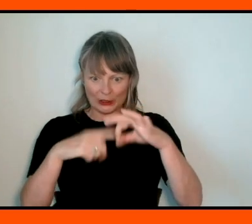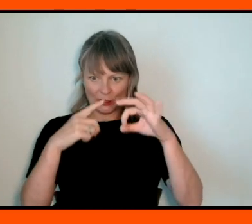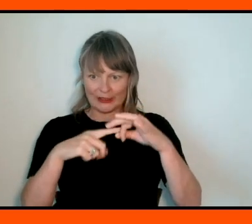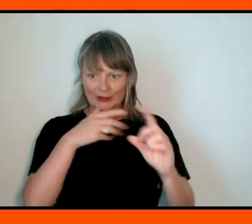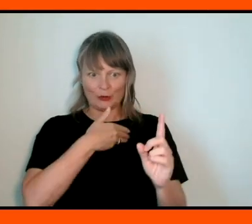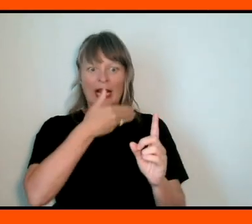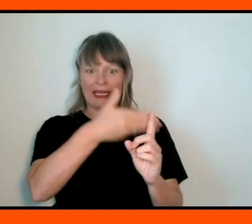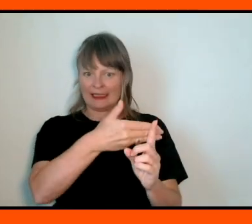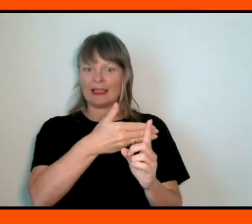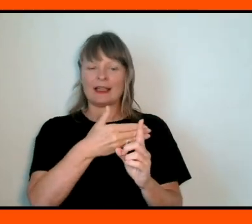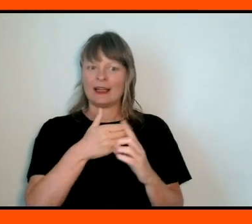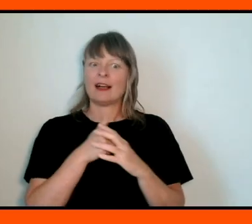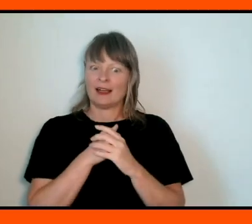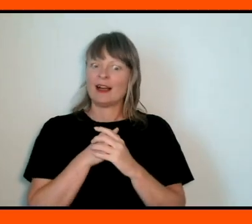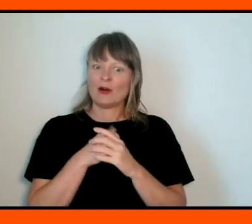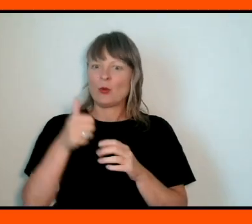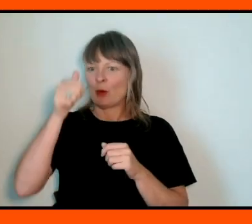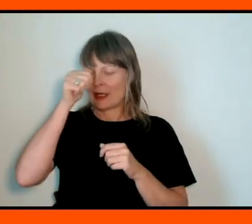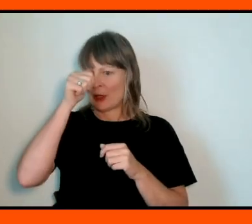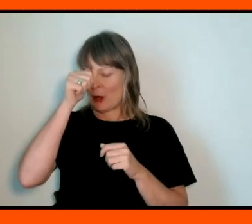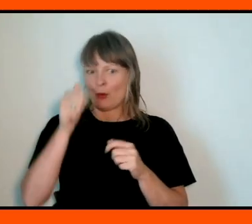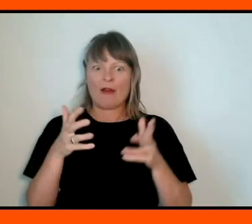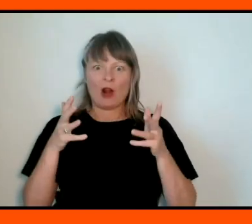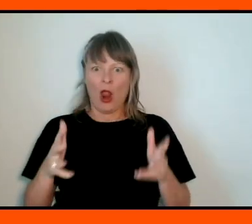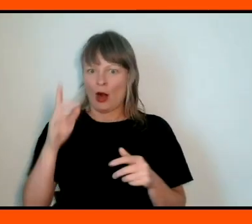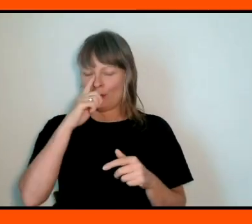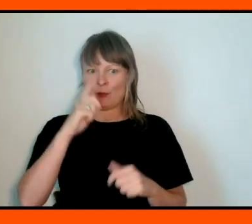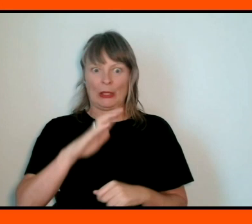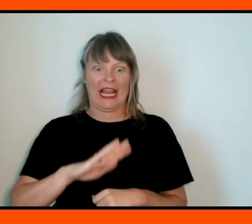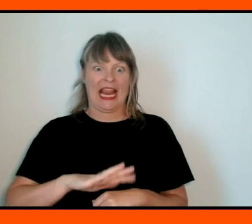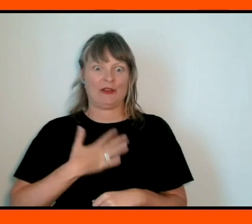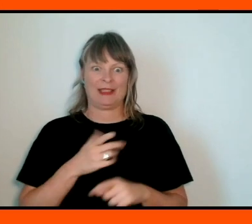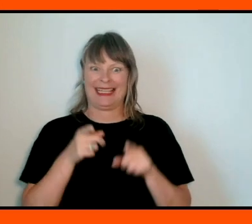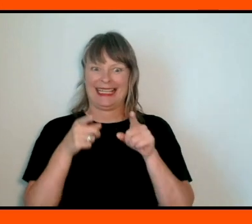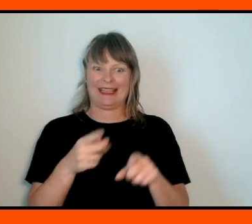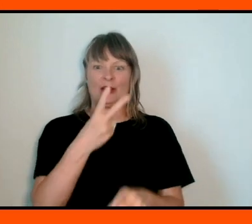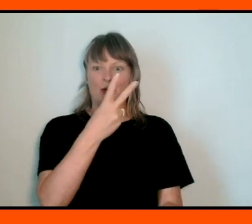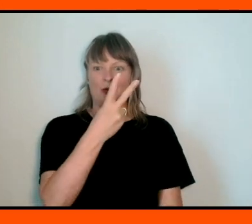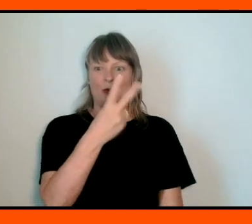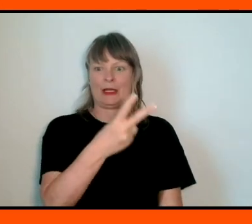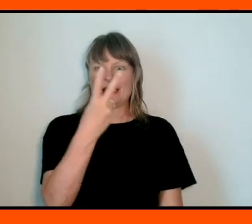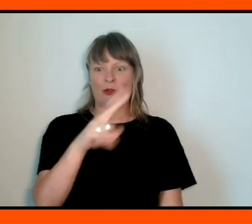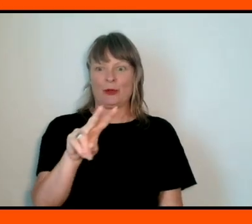there is unquestionably a lot of interest in this 2026 Census Topic Consultation.